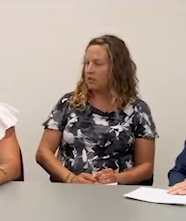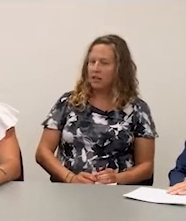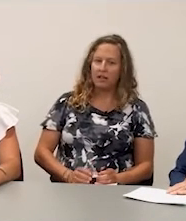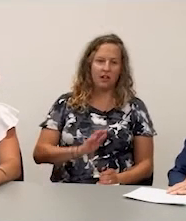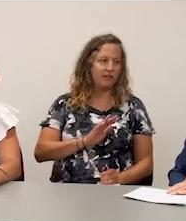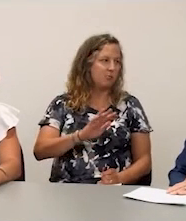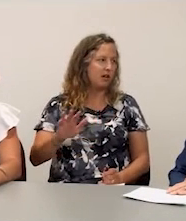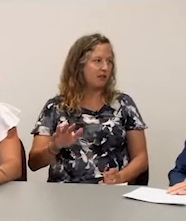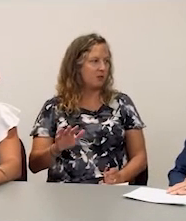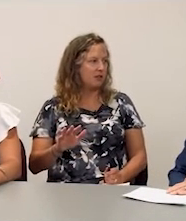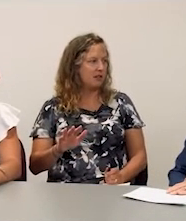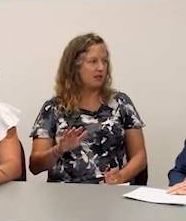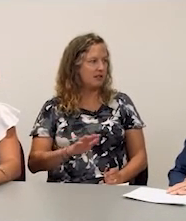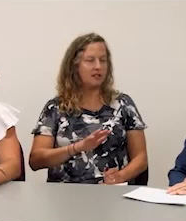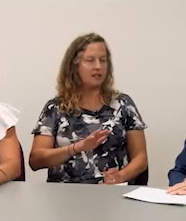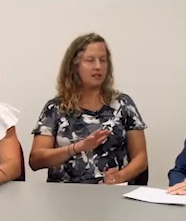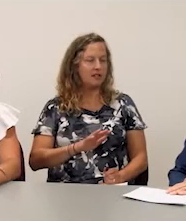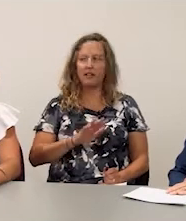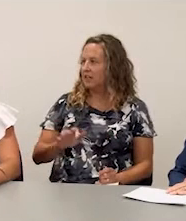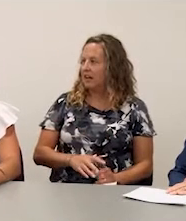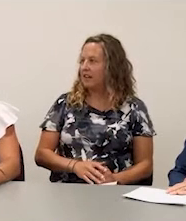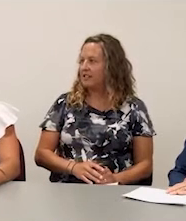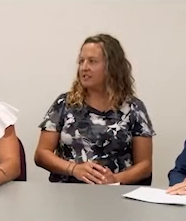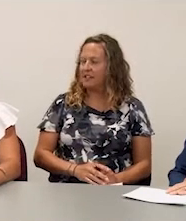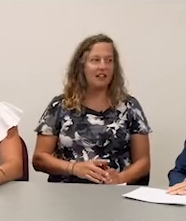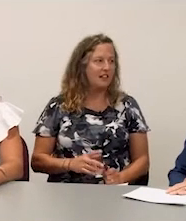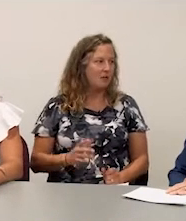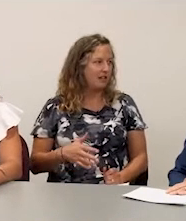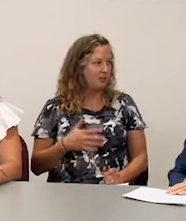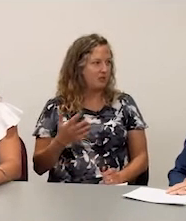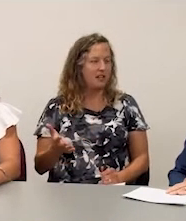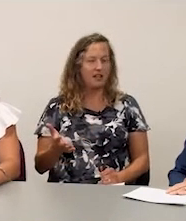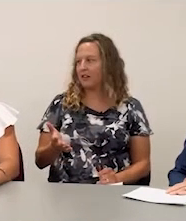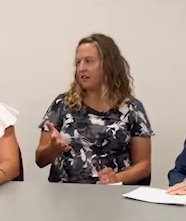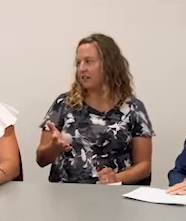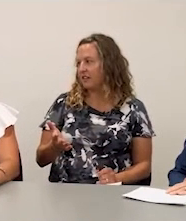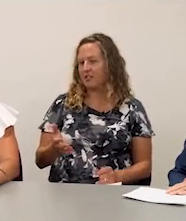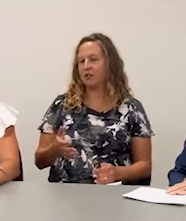All of them were covered with dust and dirt and seeing that they wanted to present their